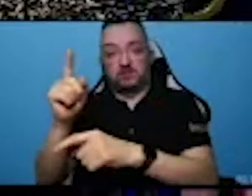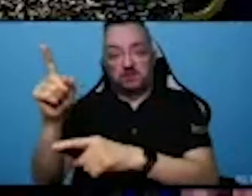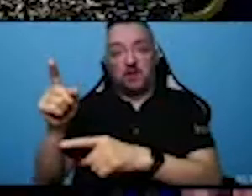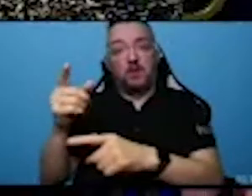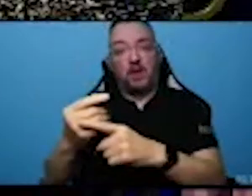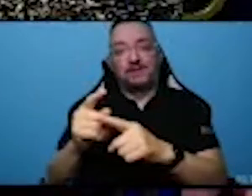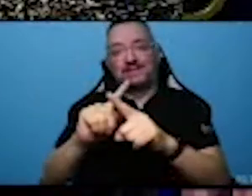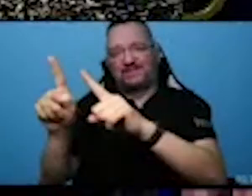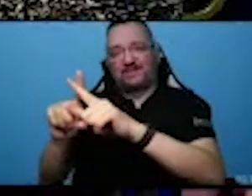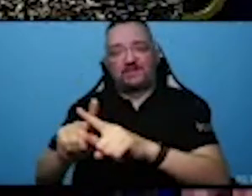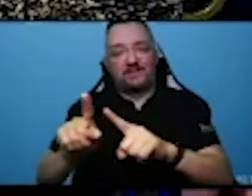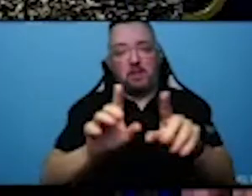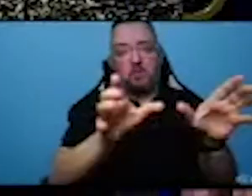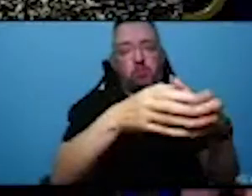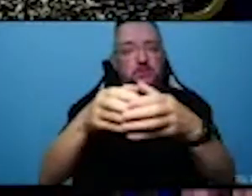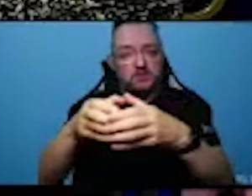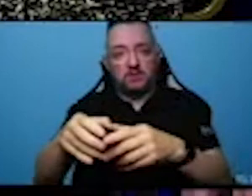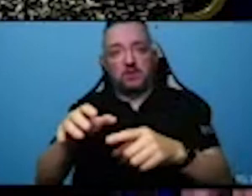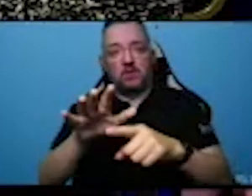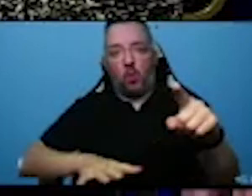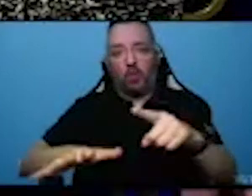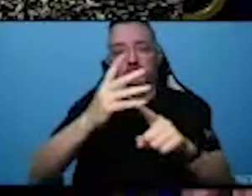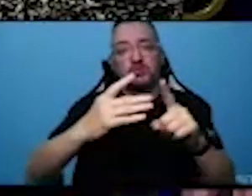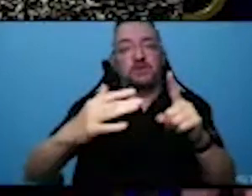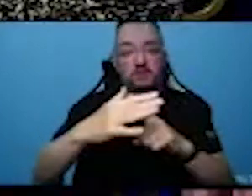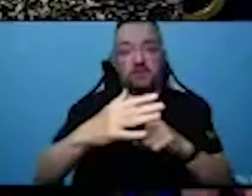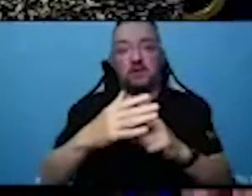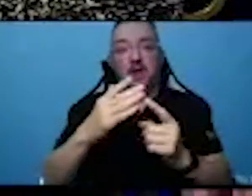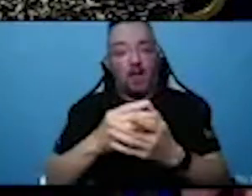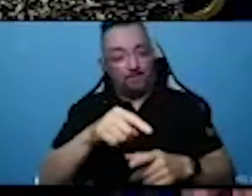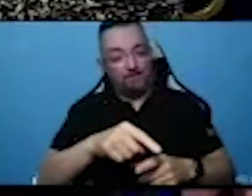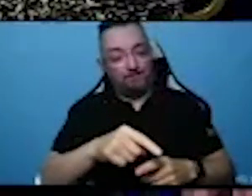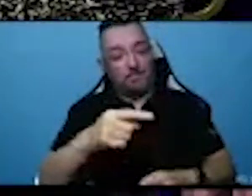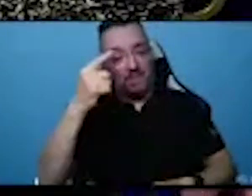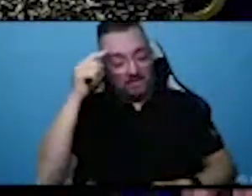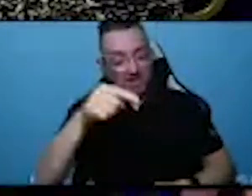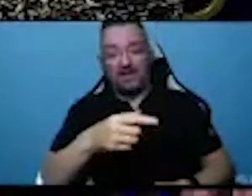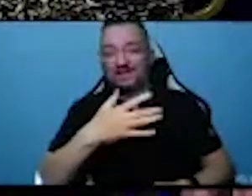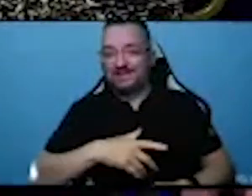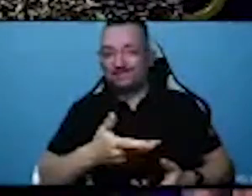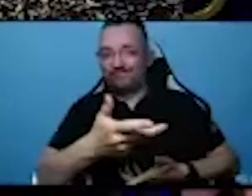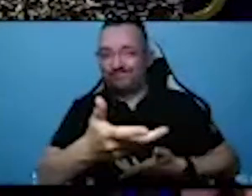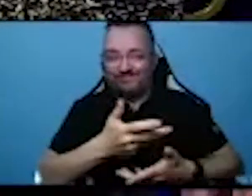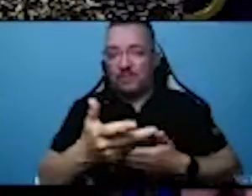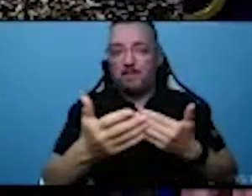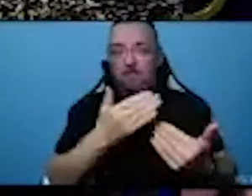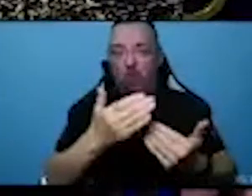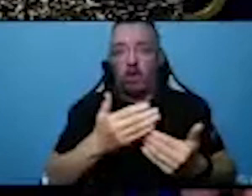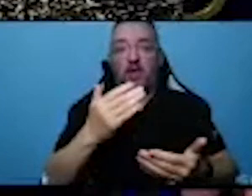parts of our society actually take this conversation on to a practical level and do things which will make us